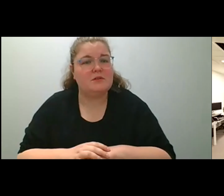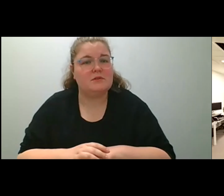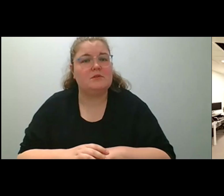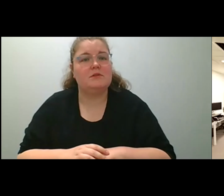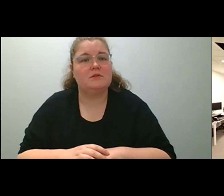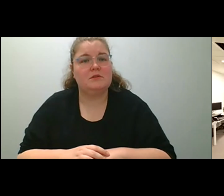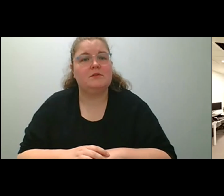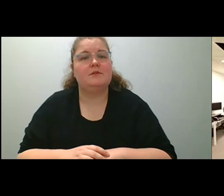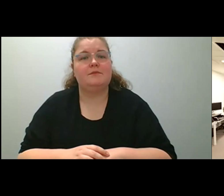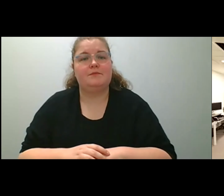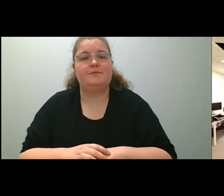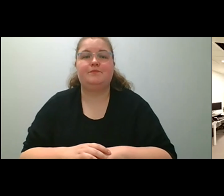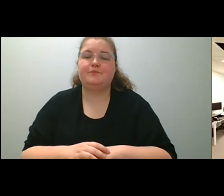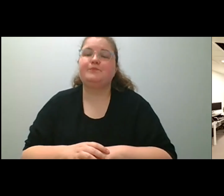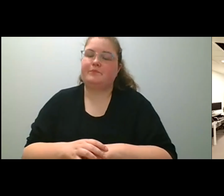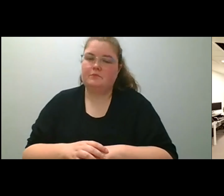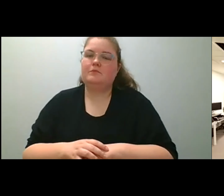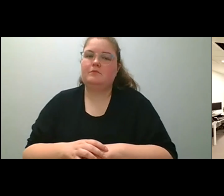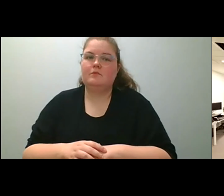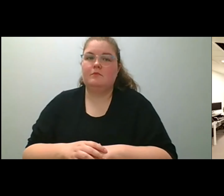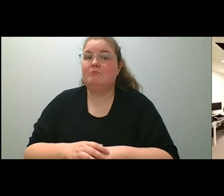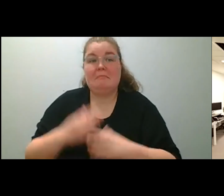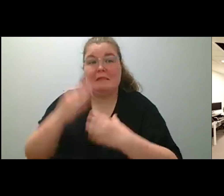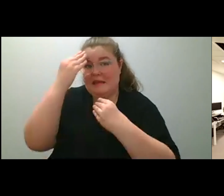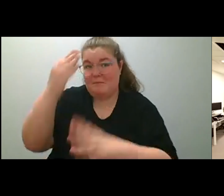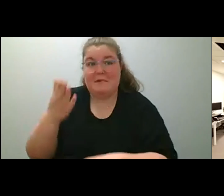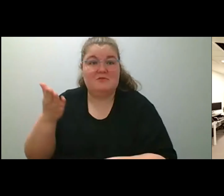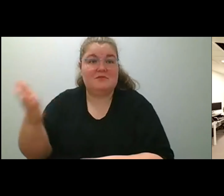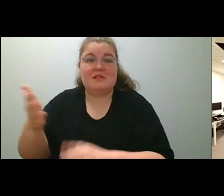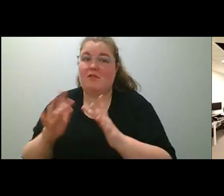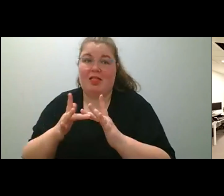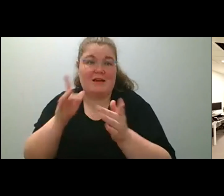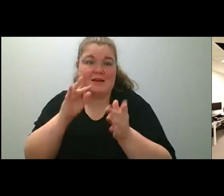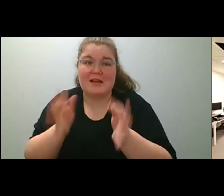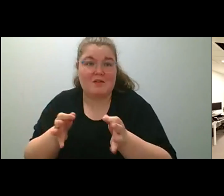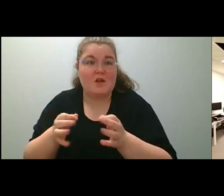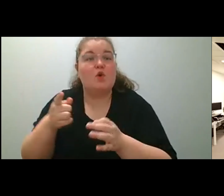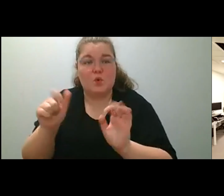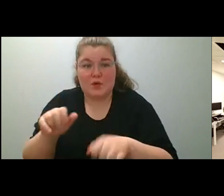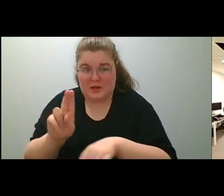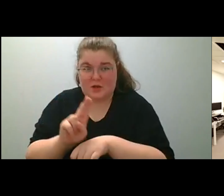So the information is out there certainly. You can do a Google search and find